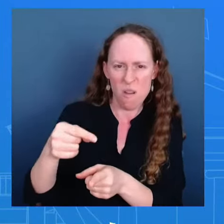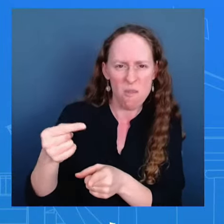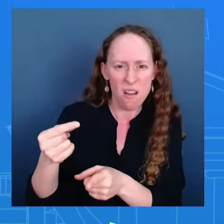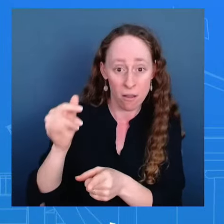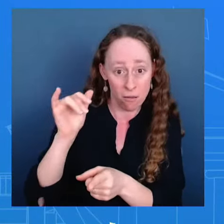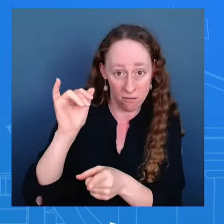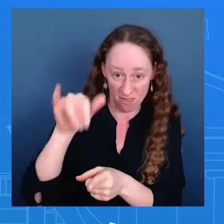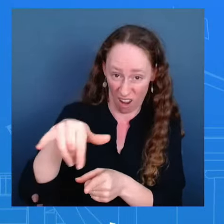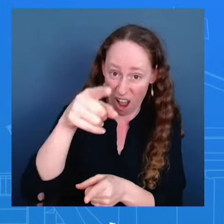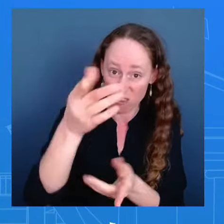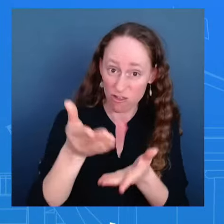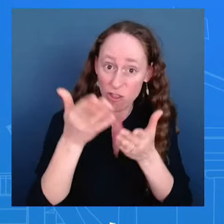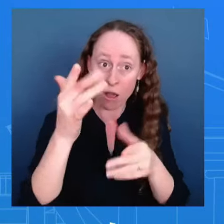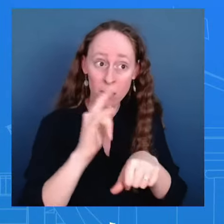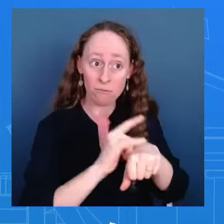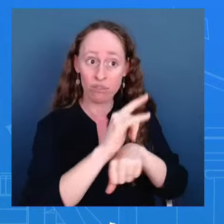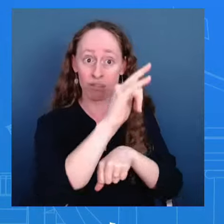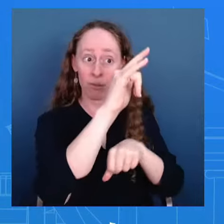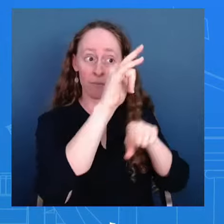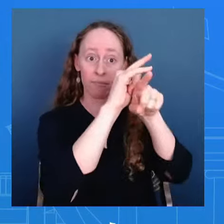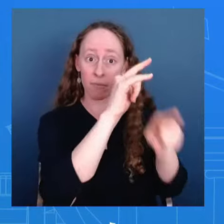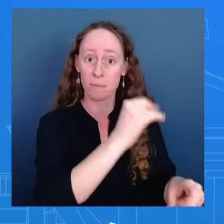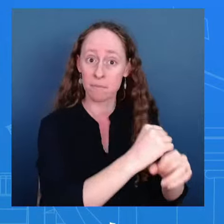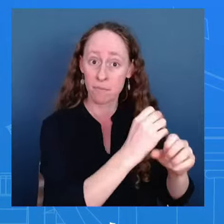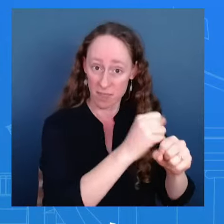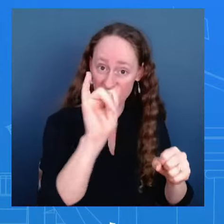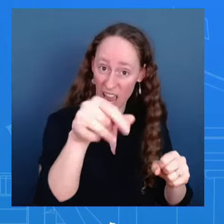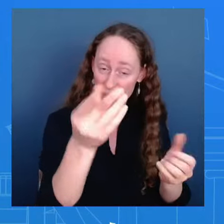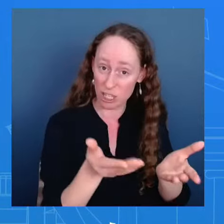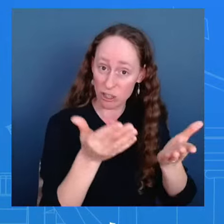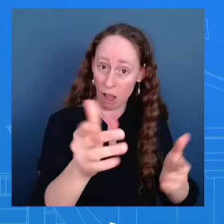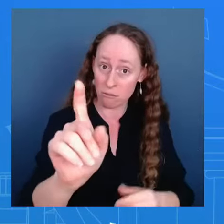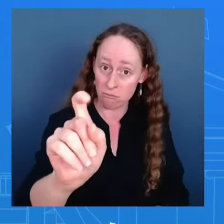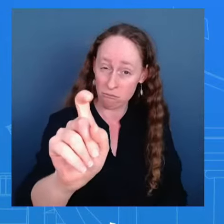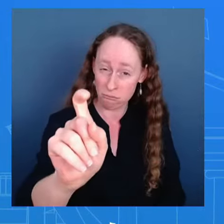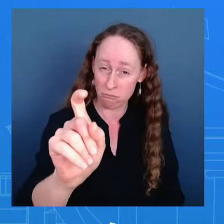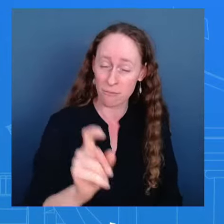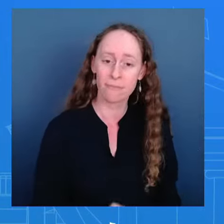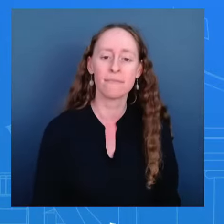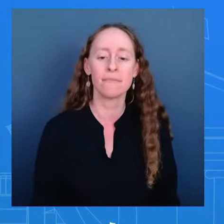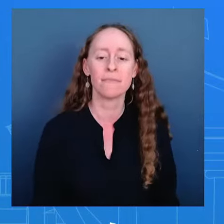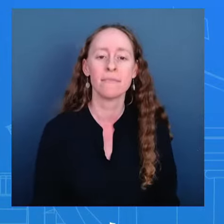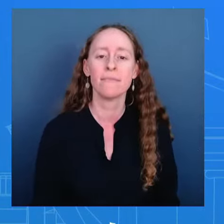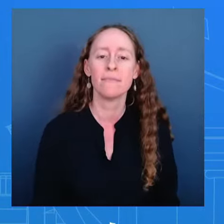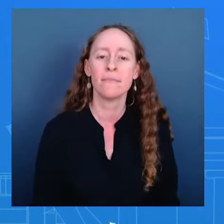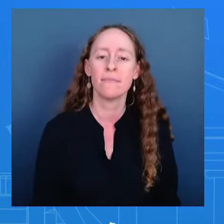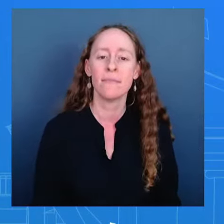I can't speak again to these particular strikes. What the Israelis have said